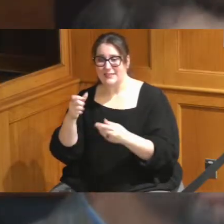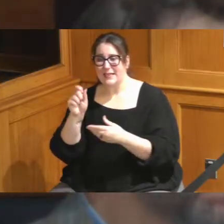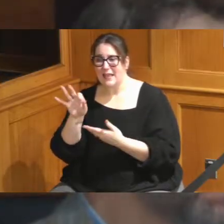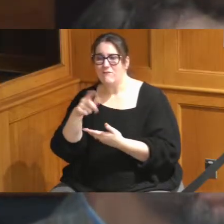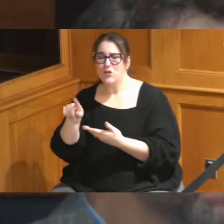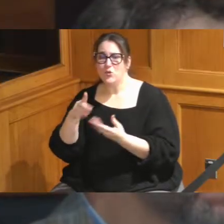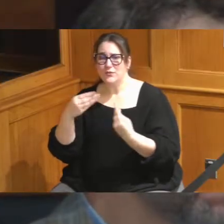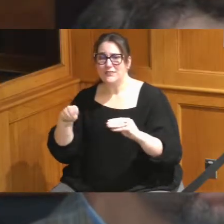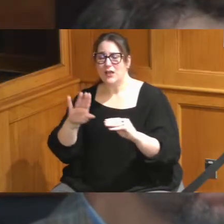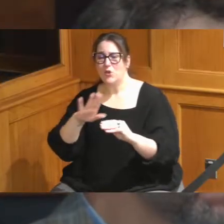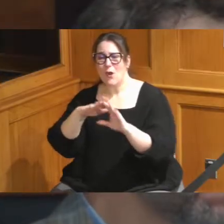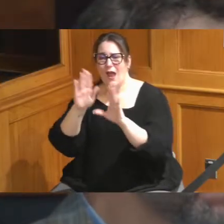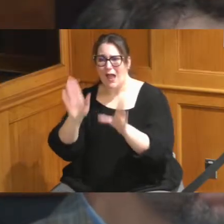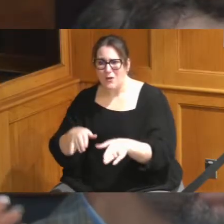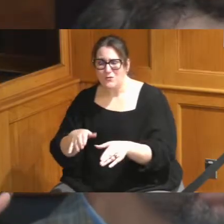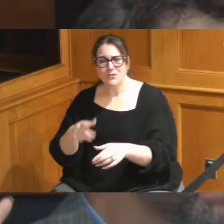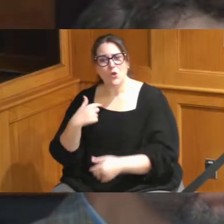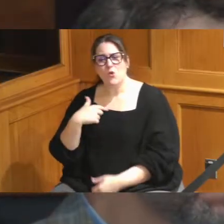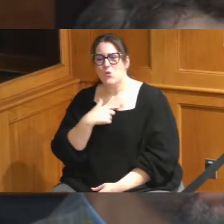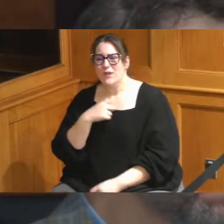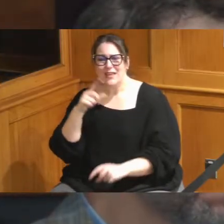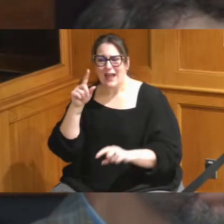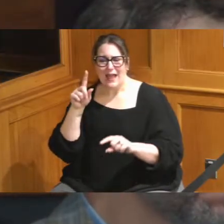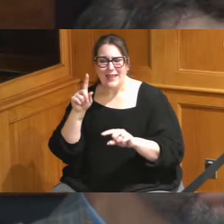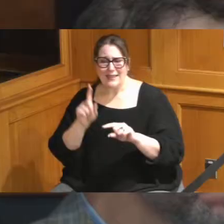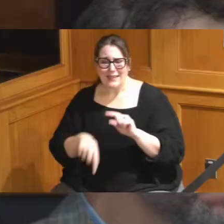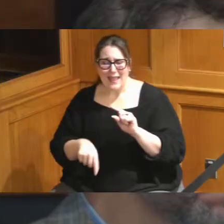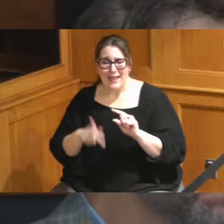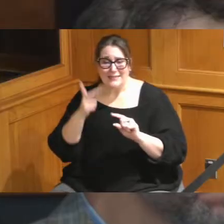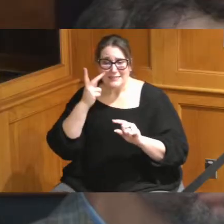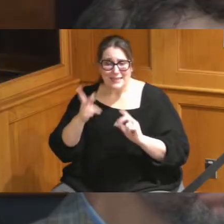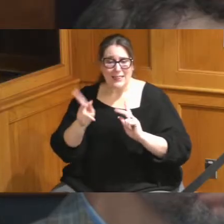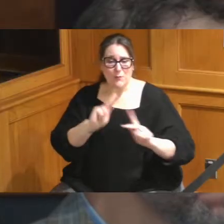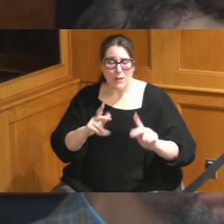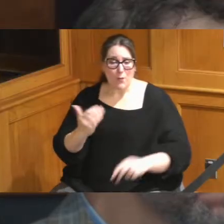we can't look at this. When we get to the people, we're broke and now we're talking about the banks